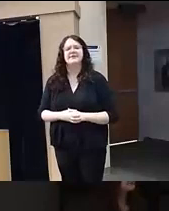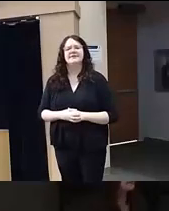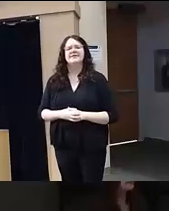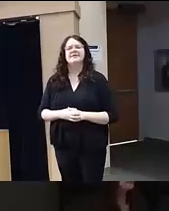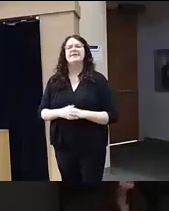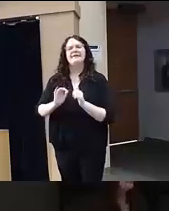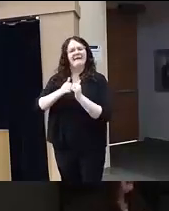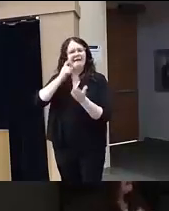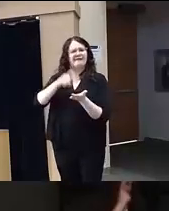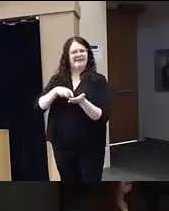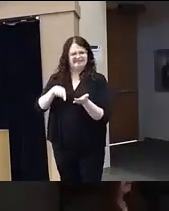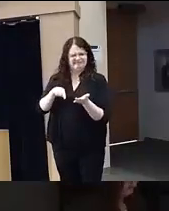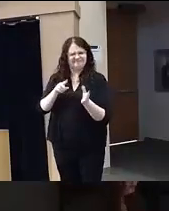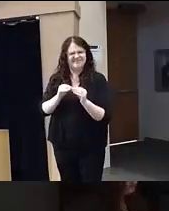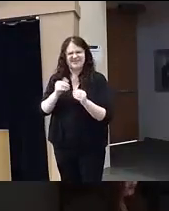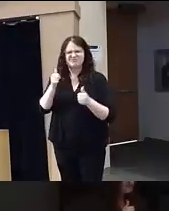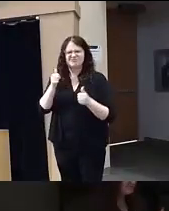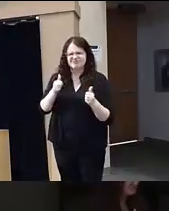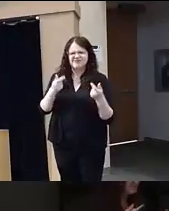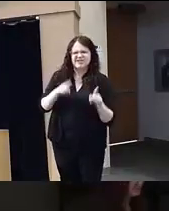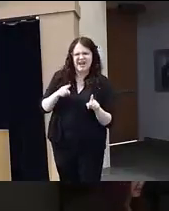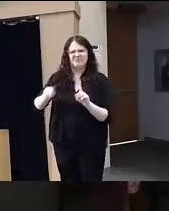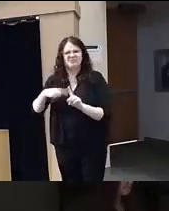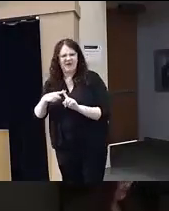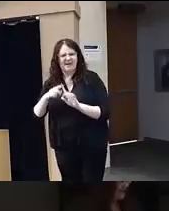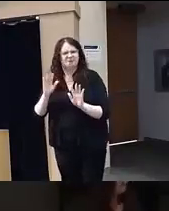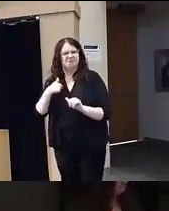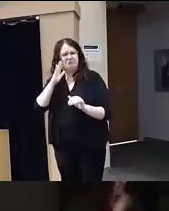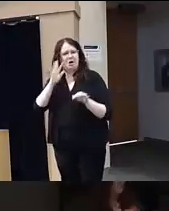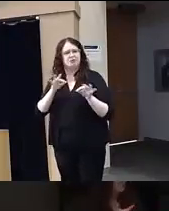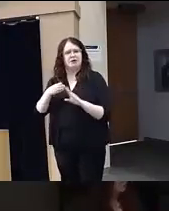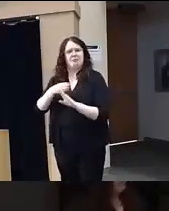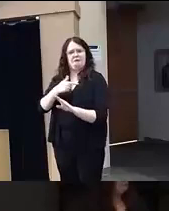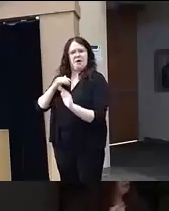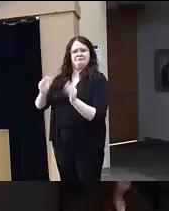recognize which sorts of sessions are happening when before introducing our speaker for today so